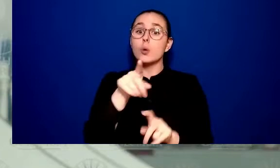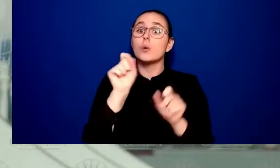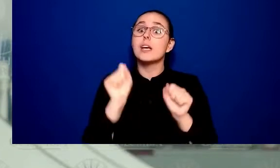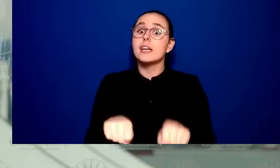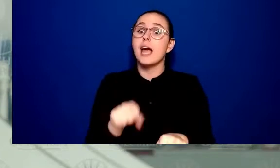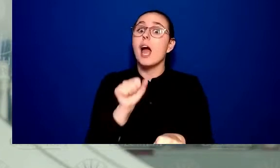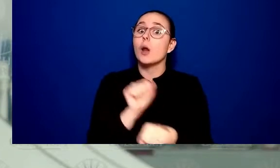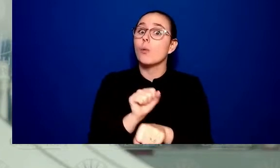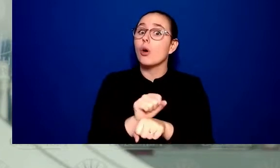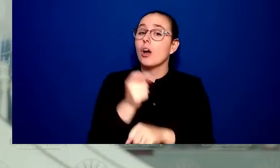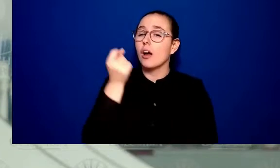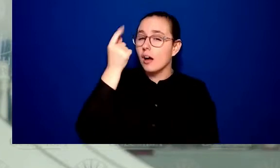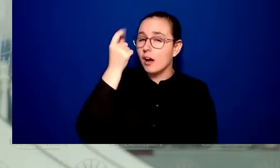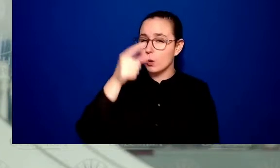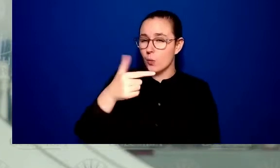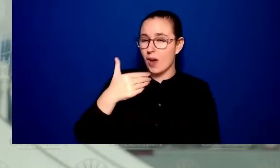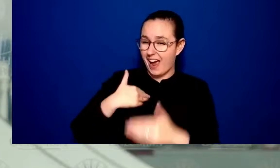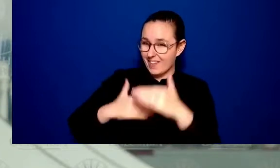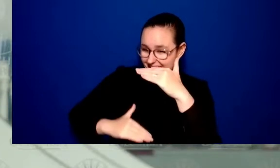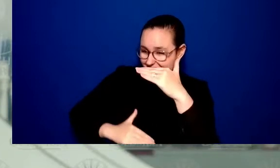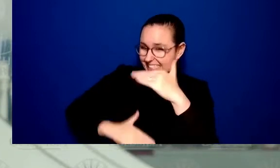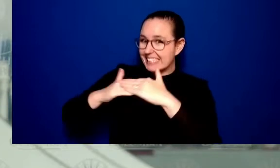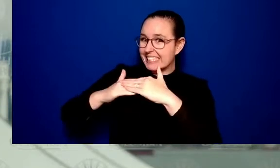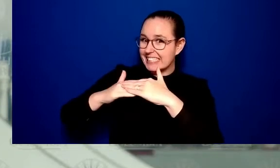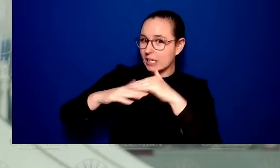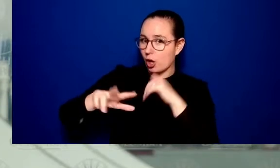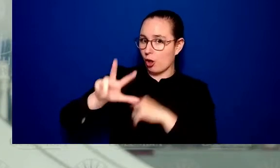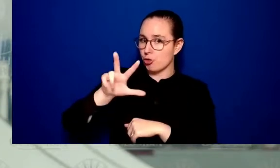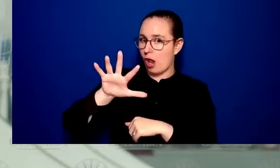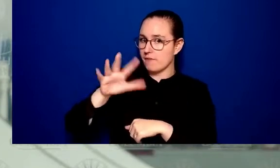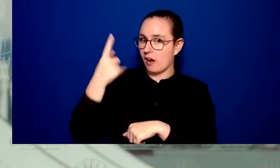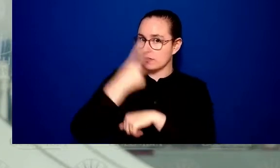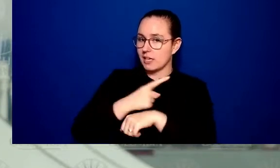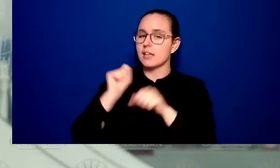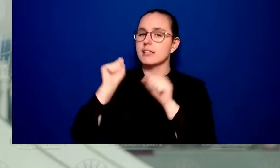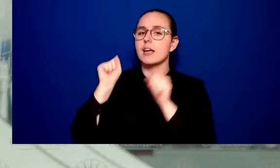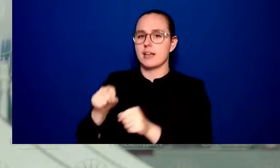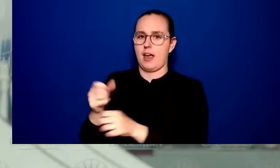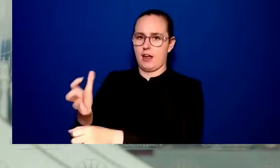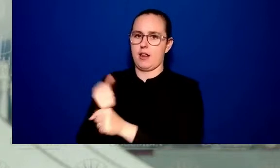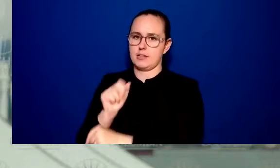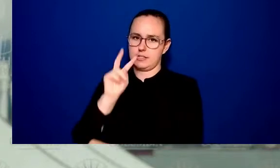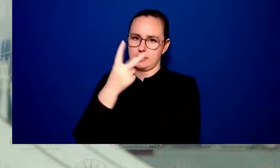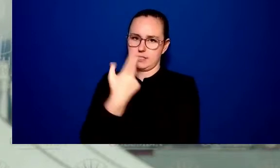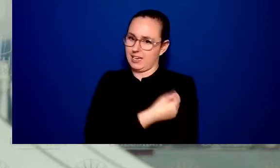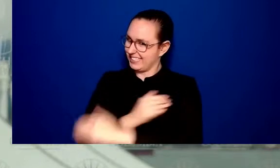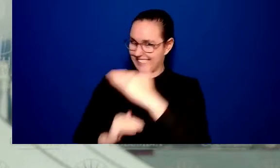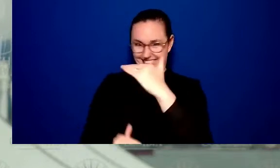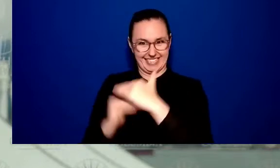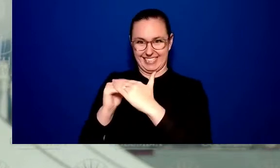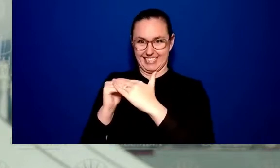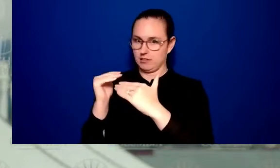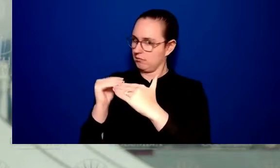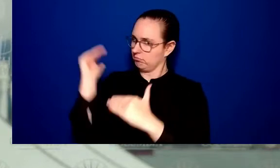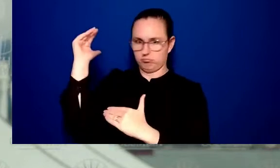days of their first dose and remain eligible to work. Additional measures, such as using PPE and rapid testing